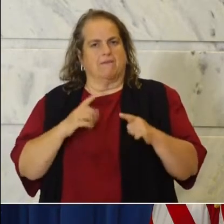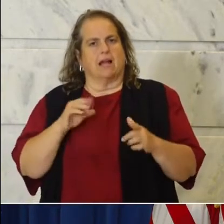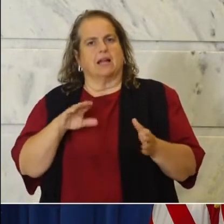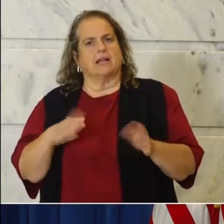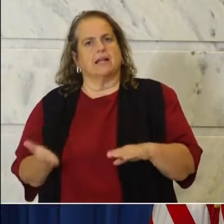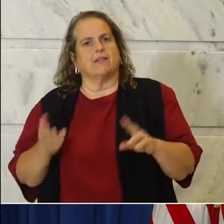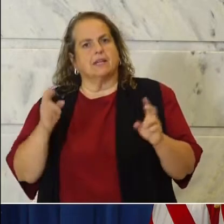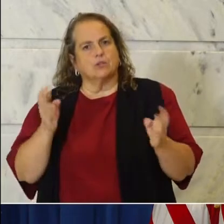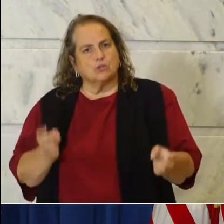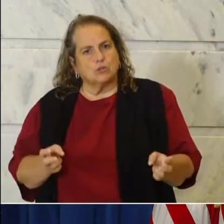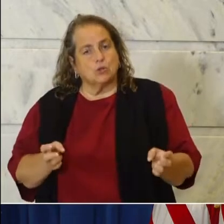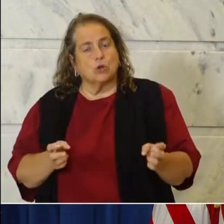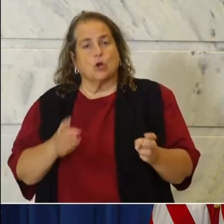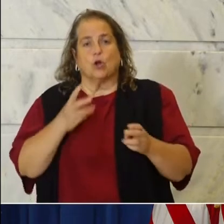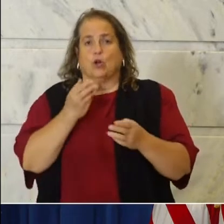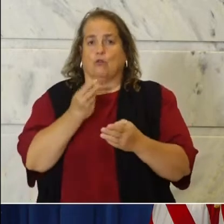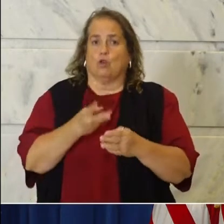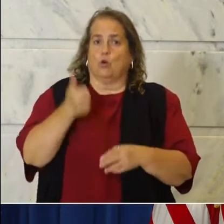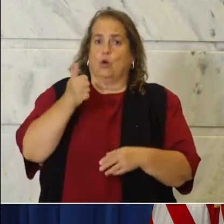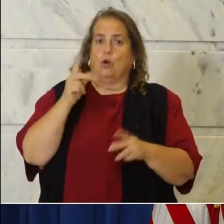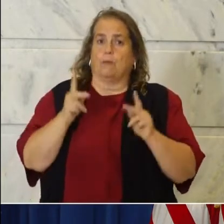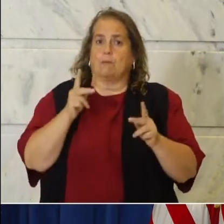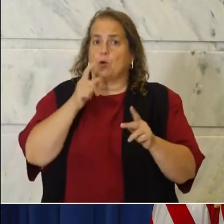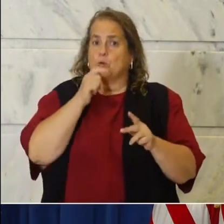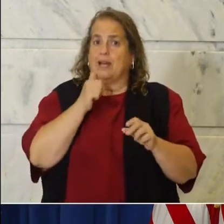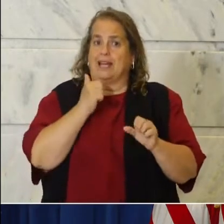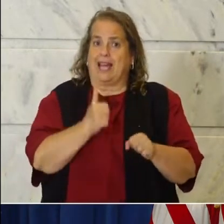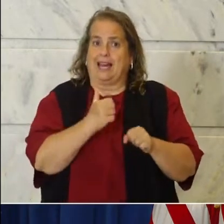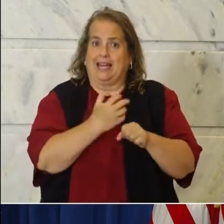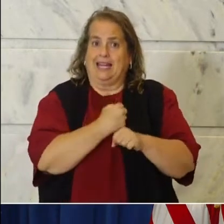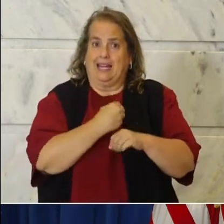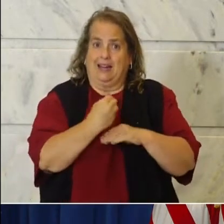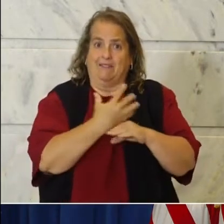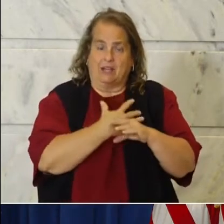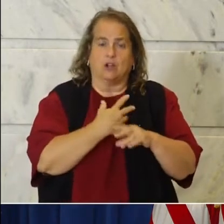fewer people we can get infected, the fewer people that we will lose. So